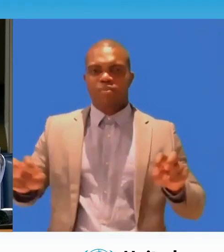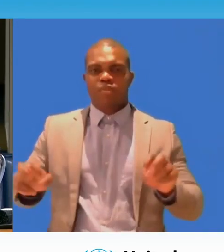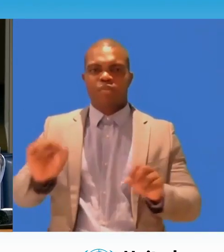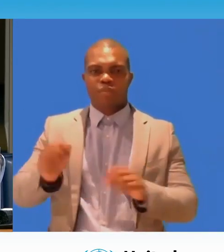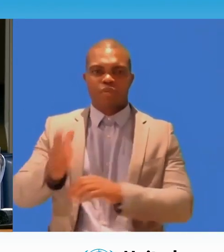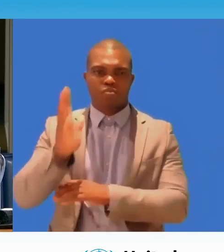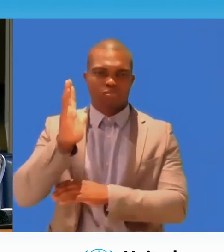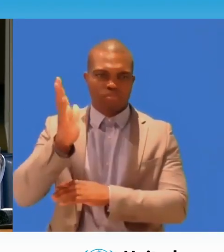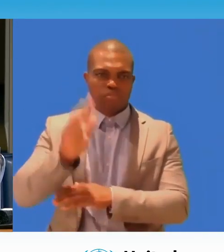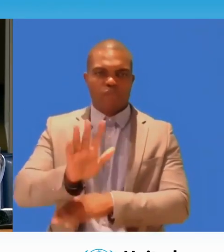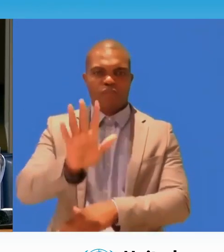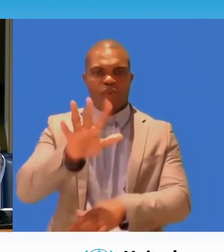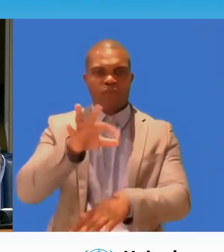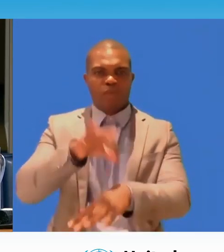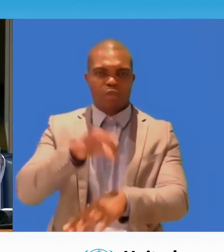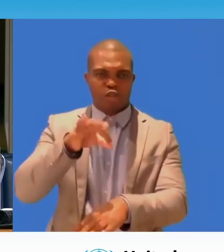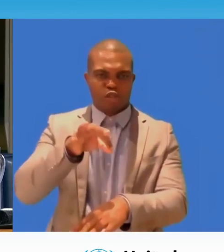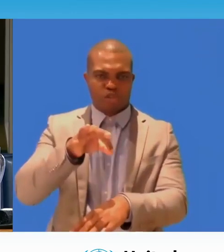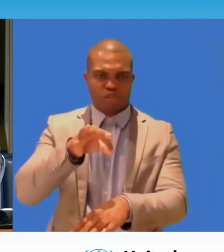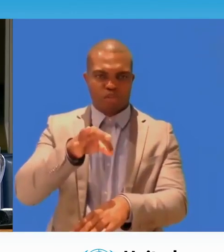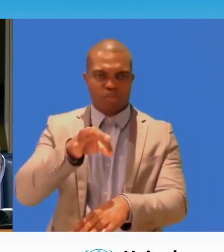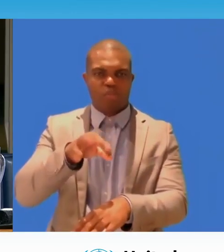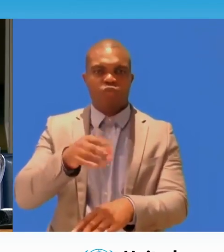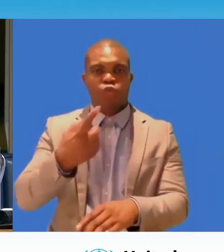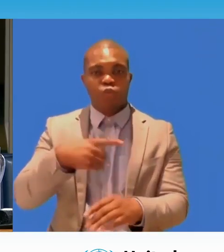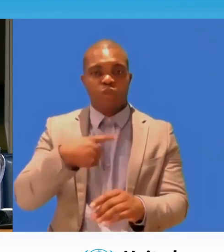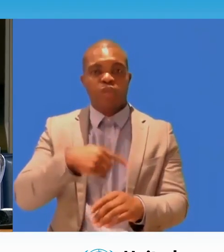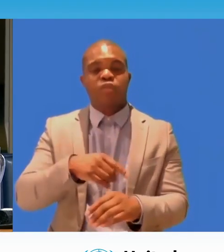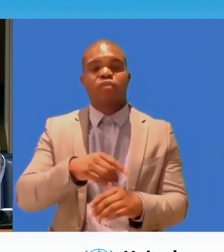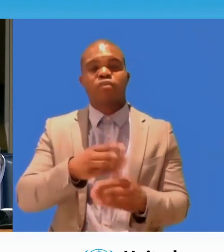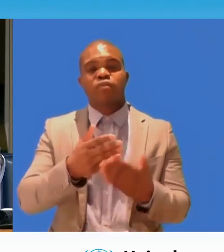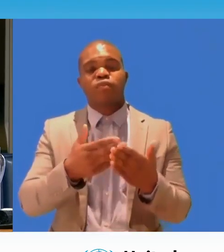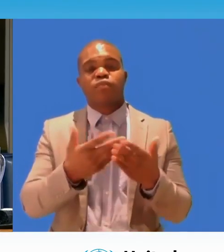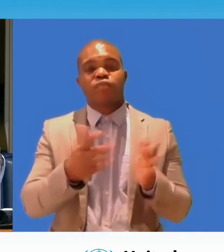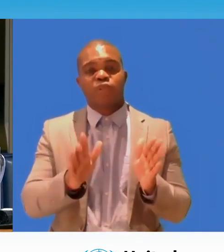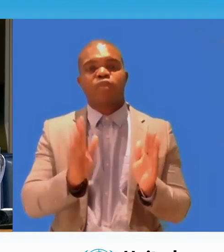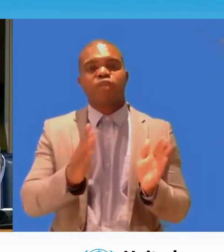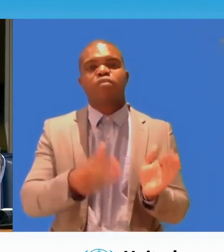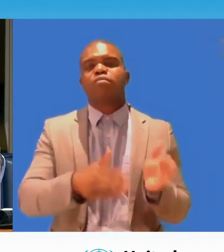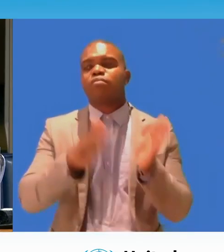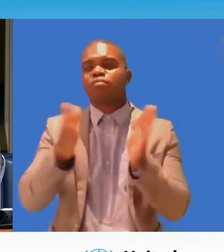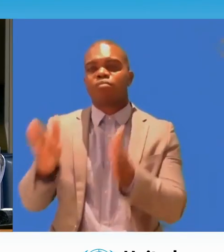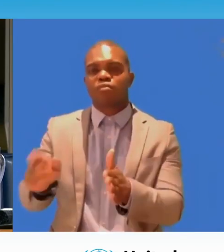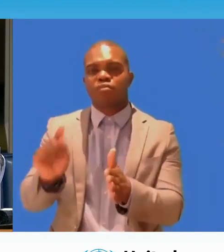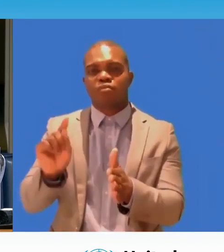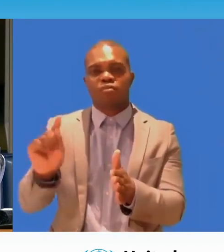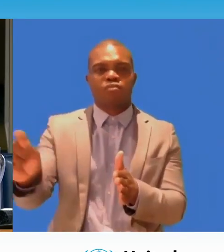minutes we will then invite delegations and other observers to participate in an